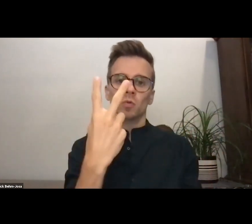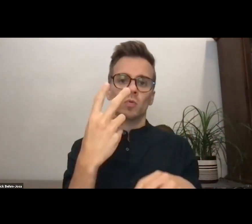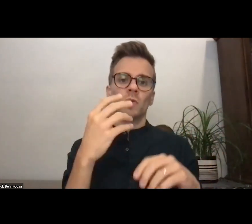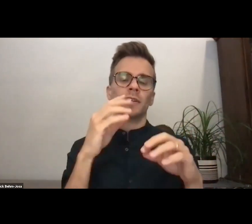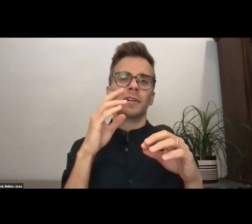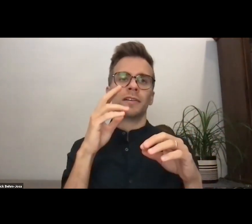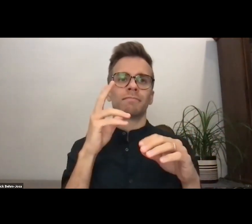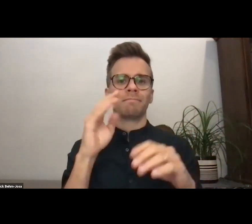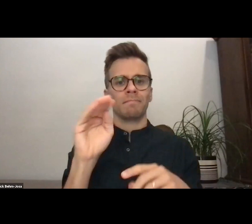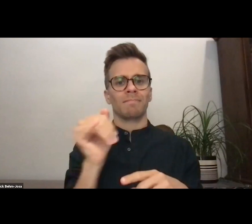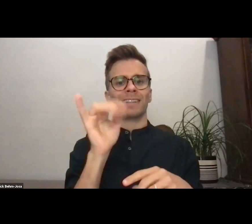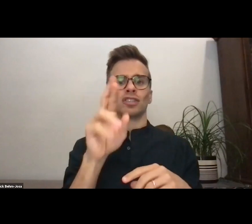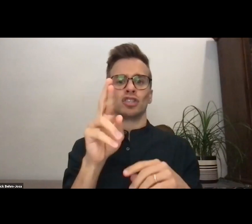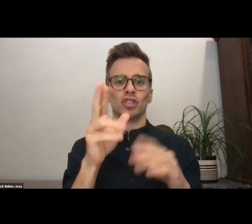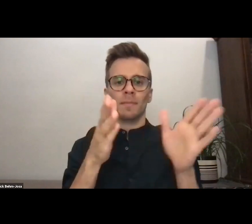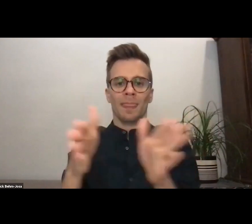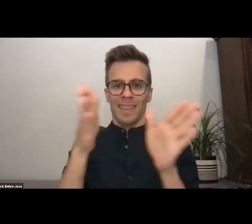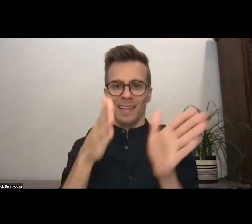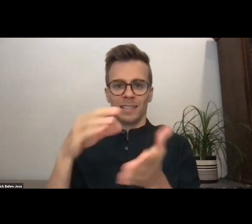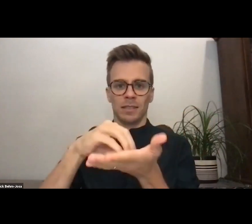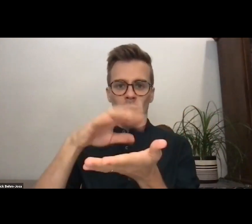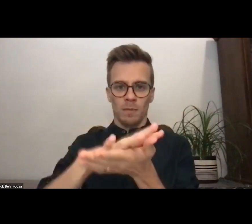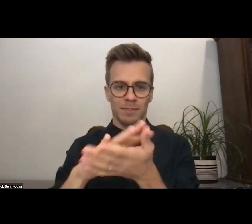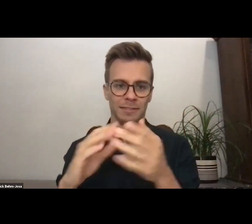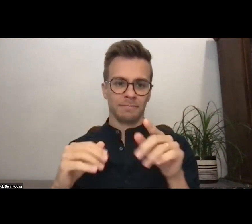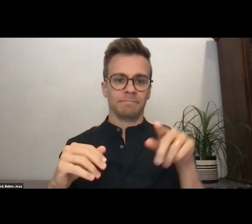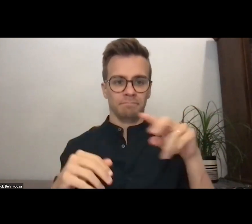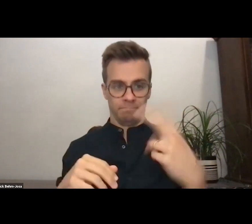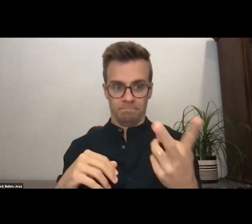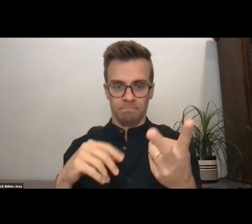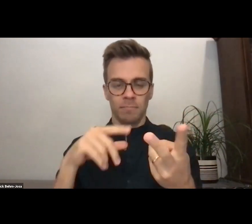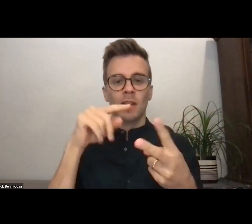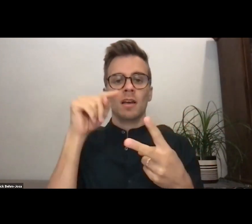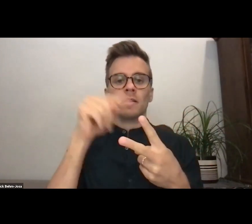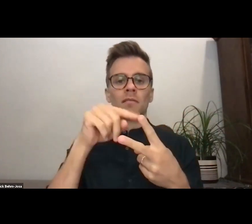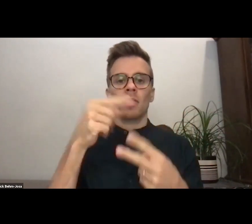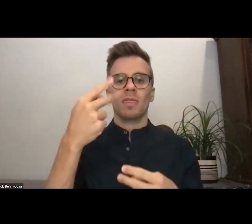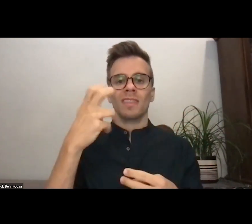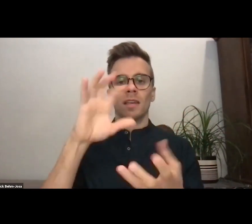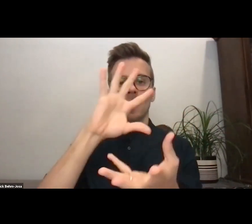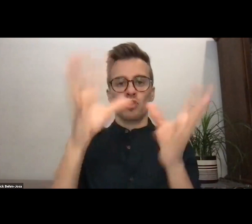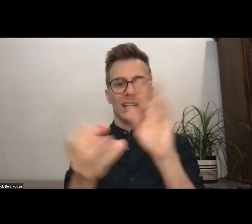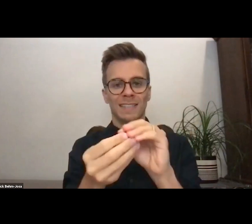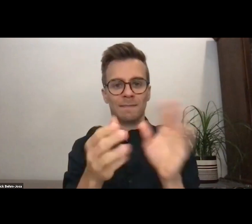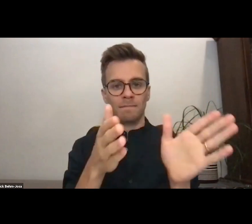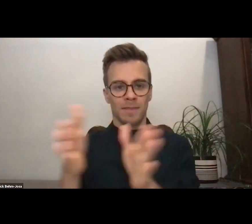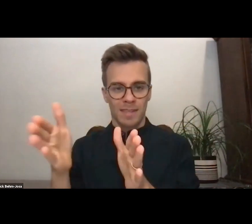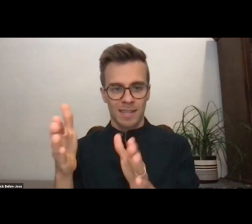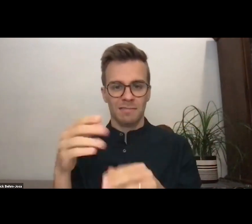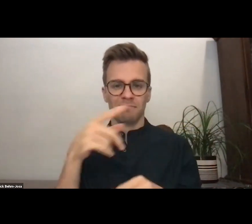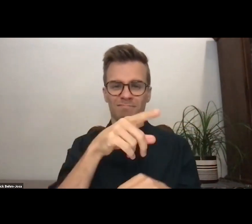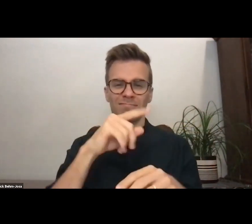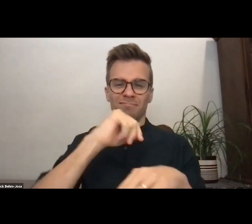We analyzed 2 of the city's major planning documents.